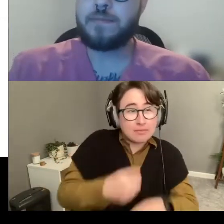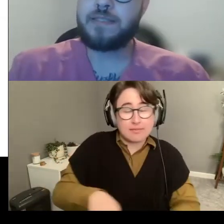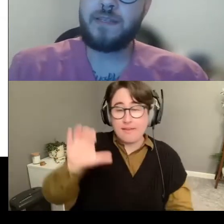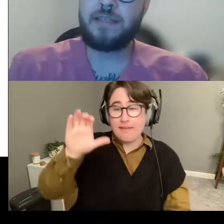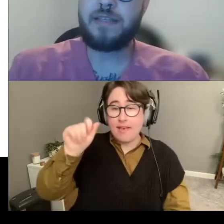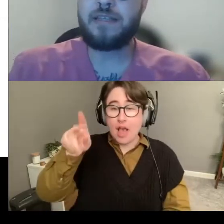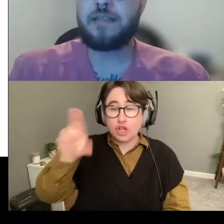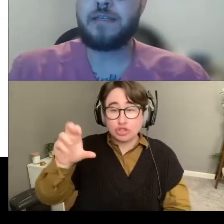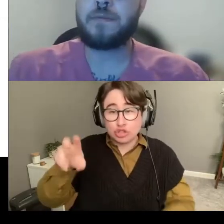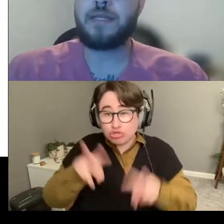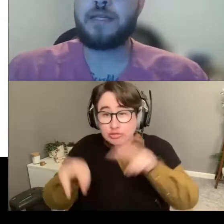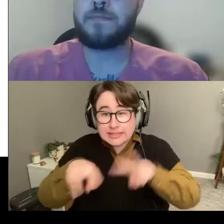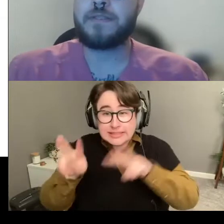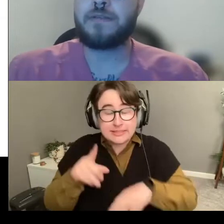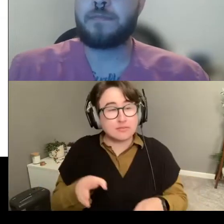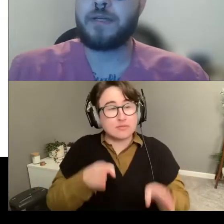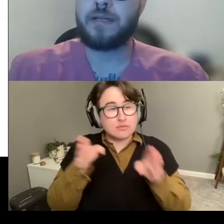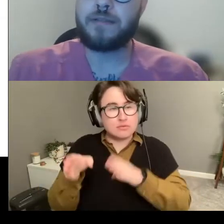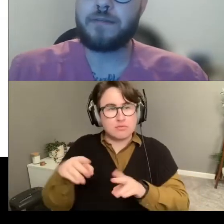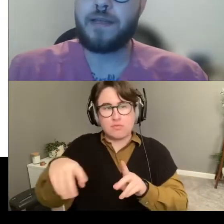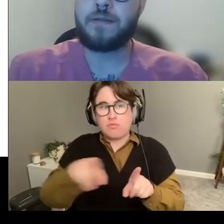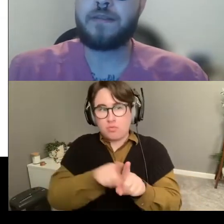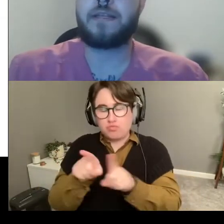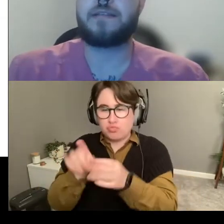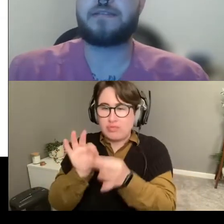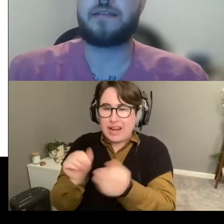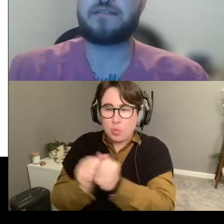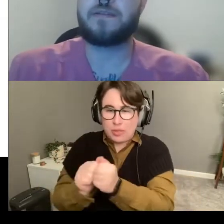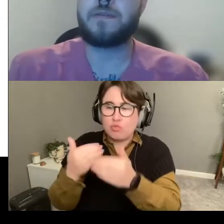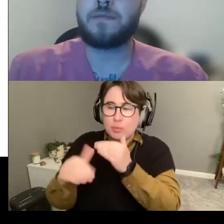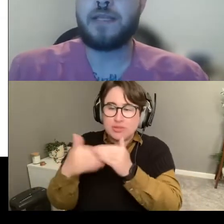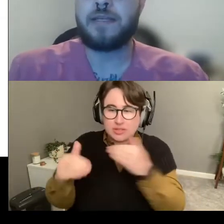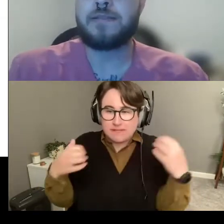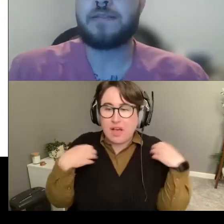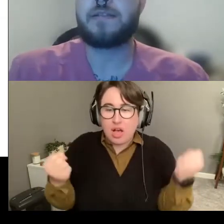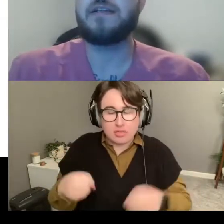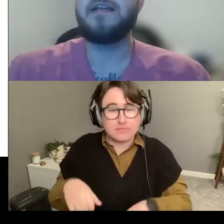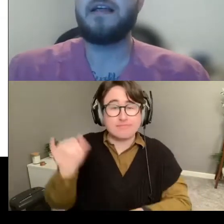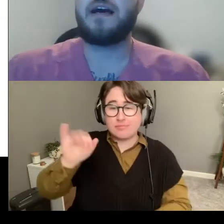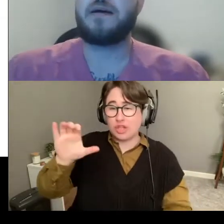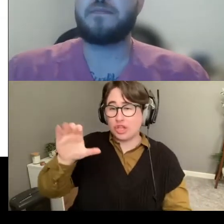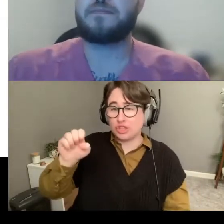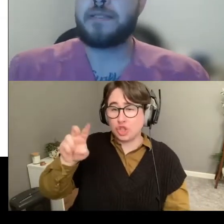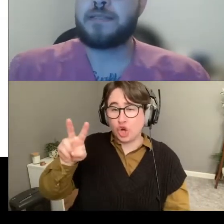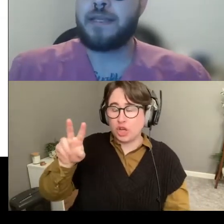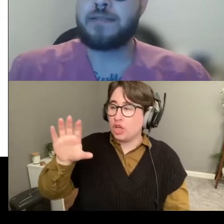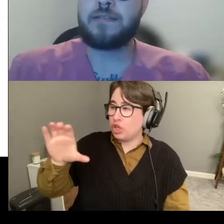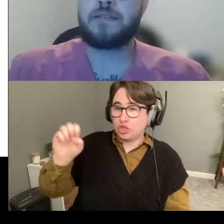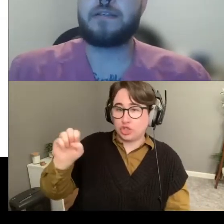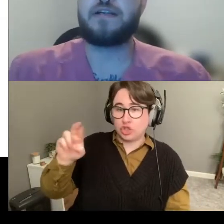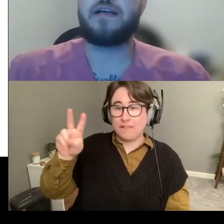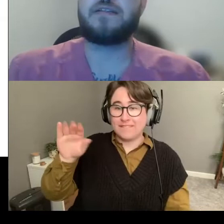specifically thinking when it comes to reproductive health, thinks like cervical cancer, breast cancer,